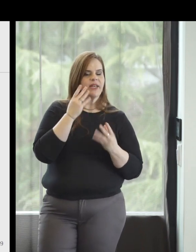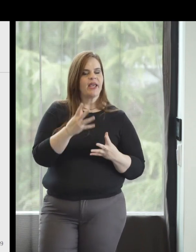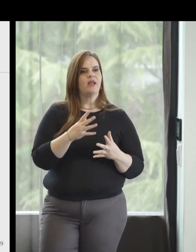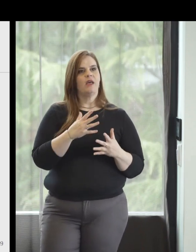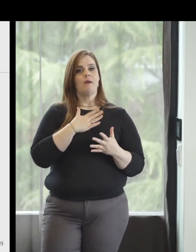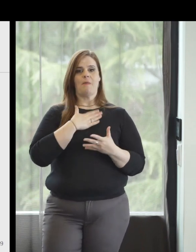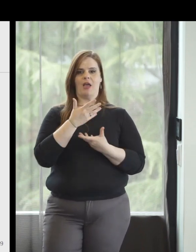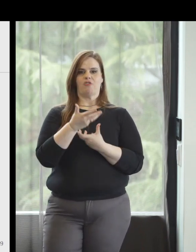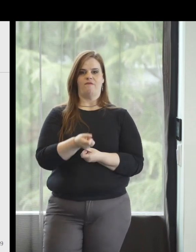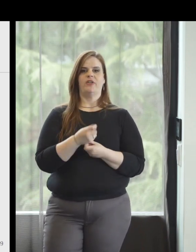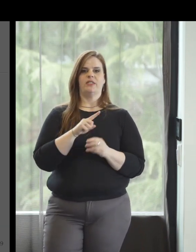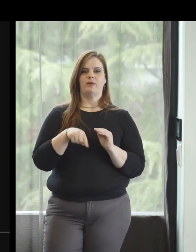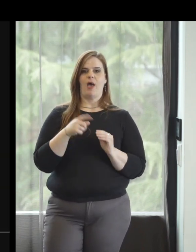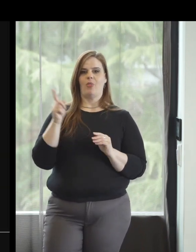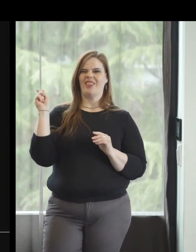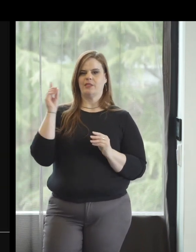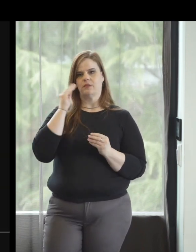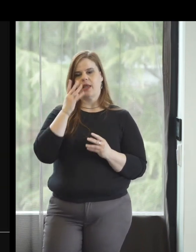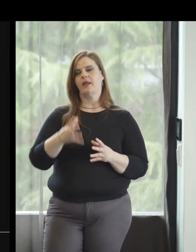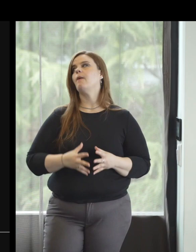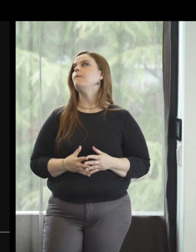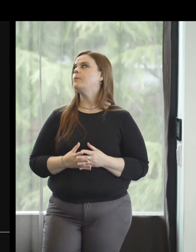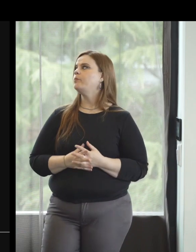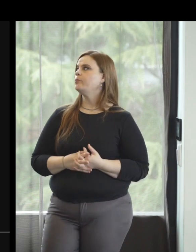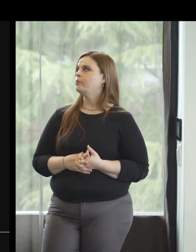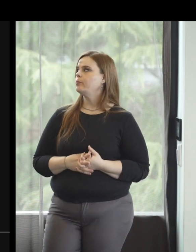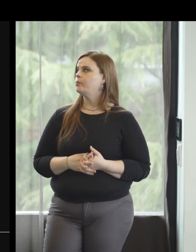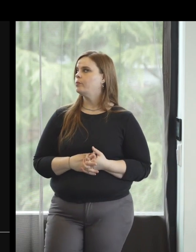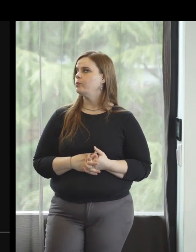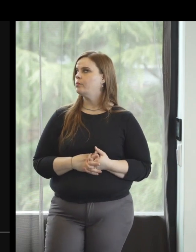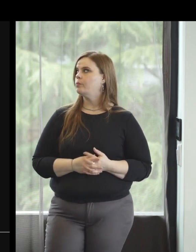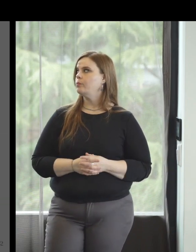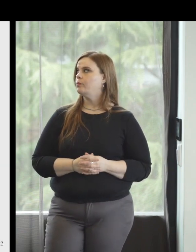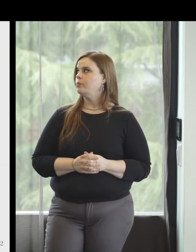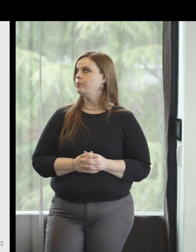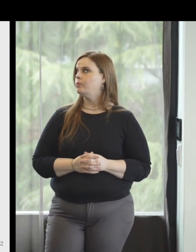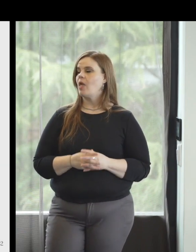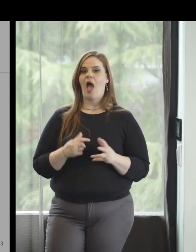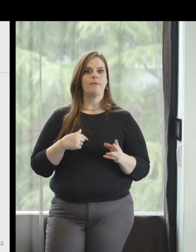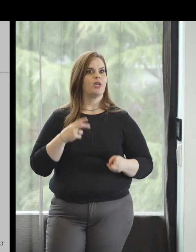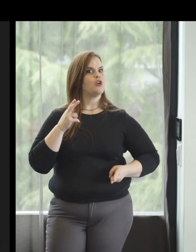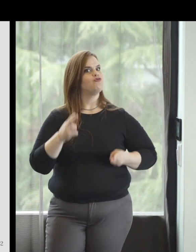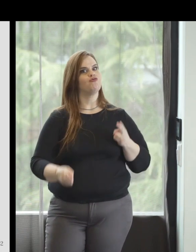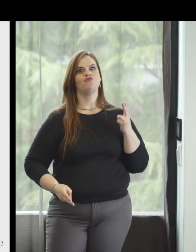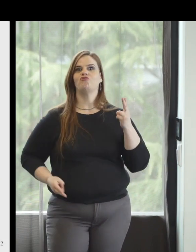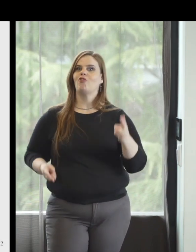confidence about the data. . . So I will rush through all